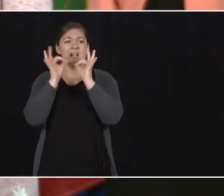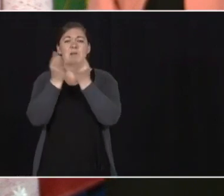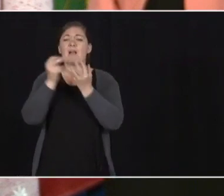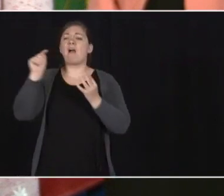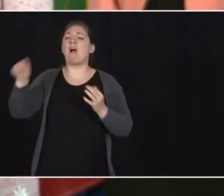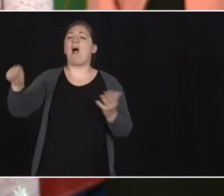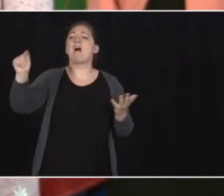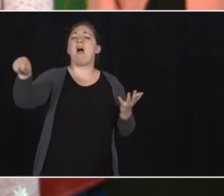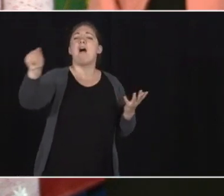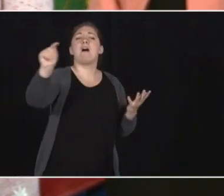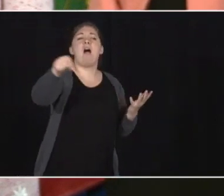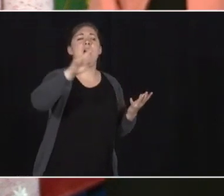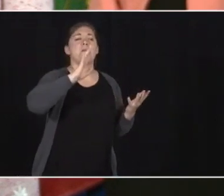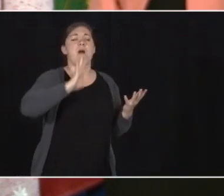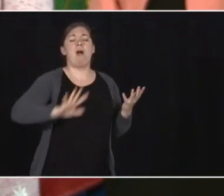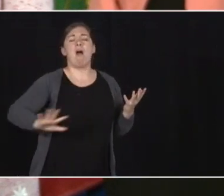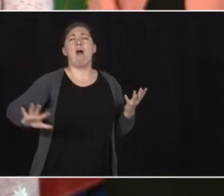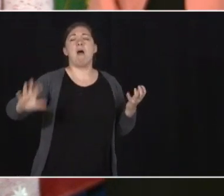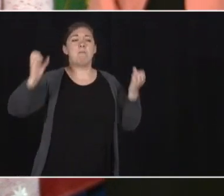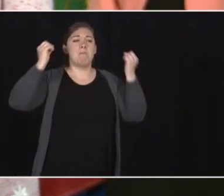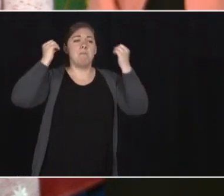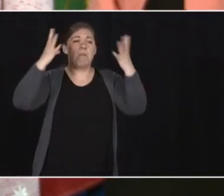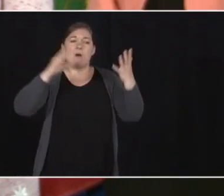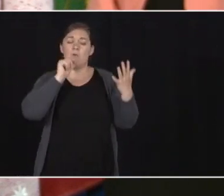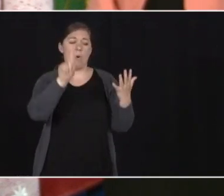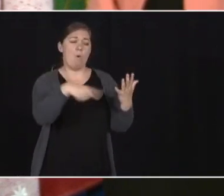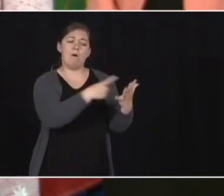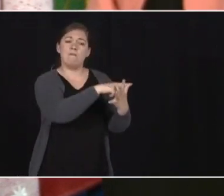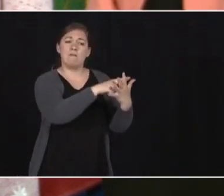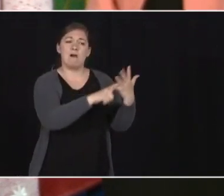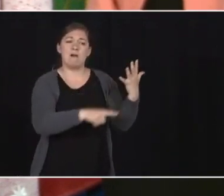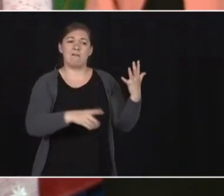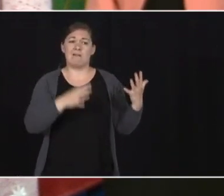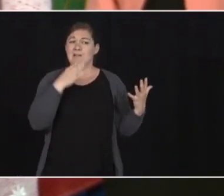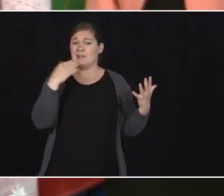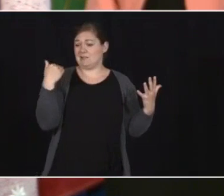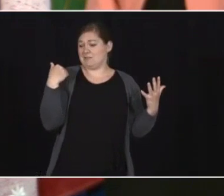family members it's far more wide spread from just five.